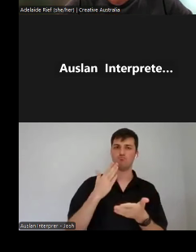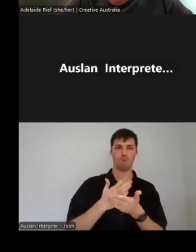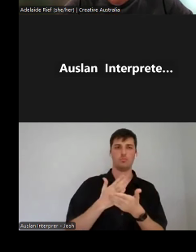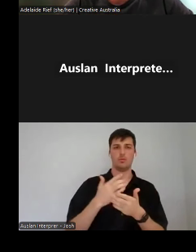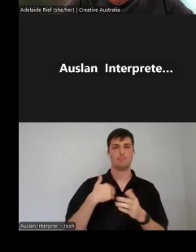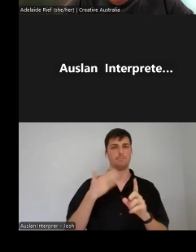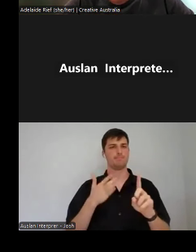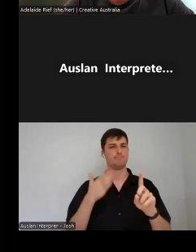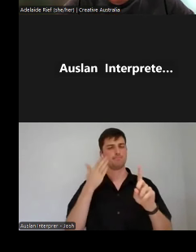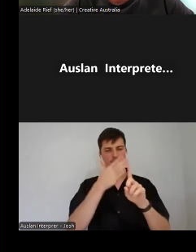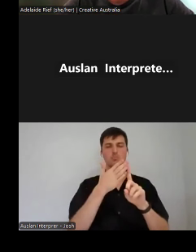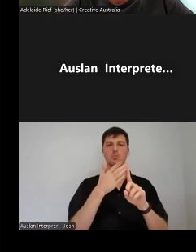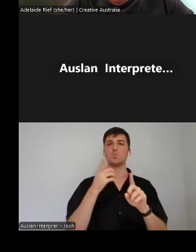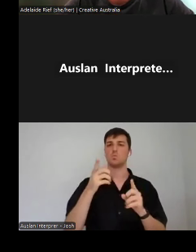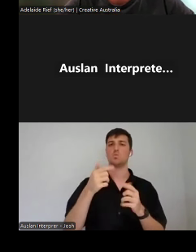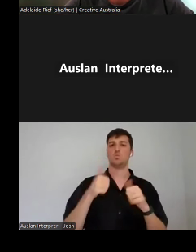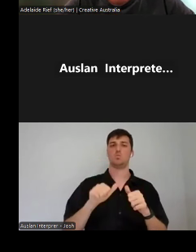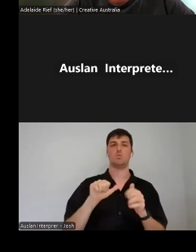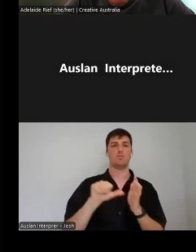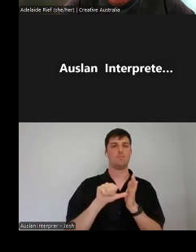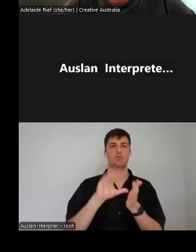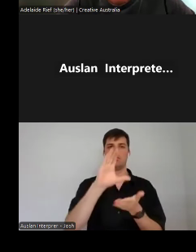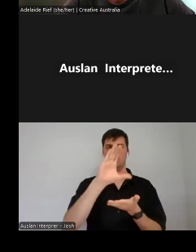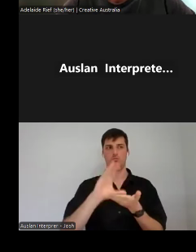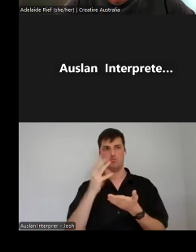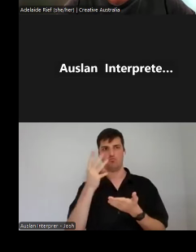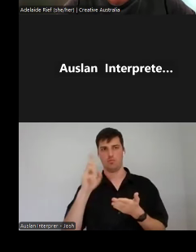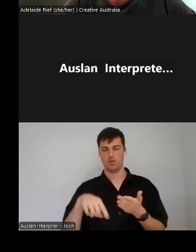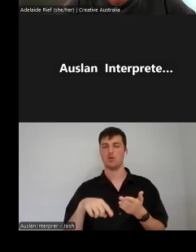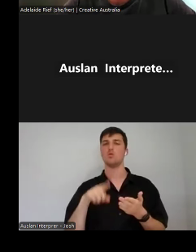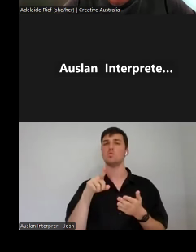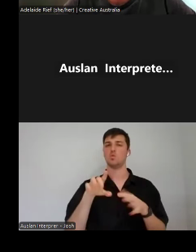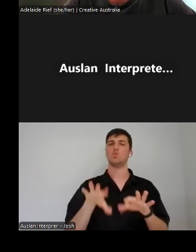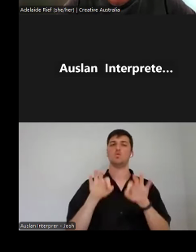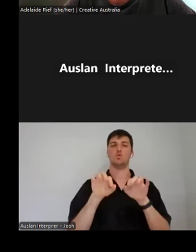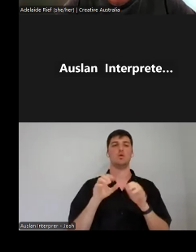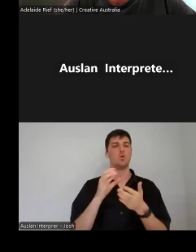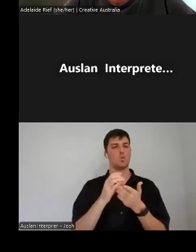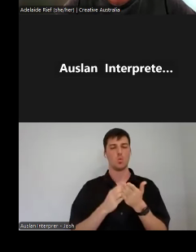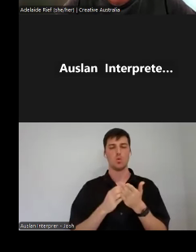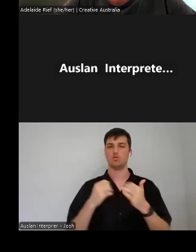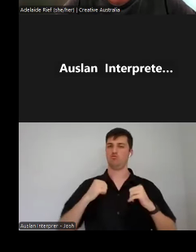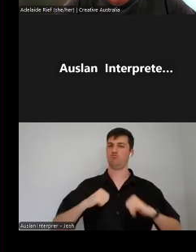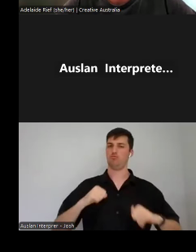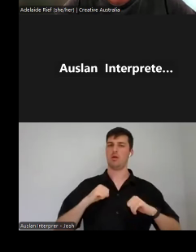for you to use that $3,000 to choose courses and training opportunities from the training